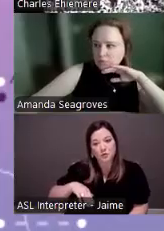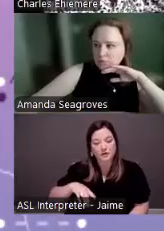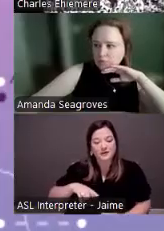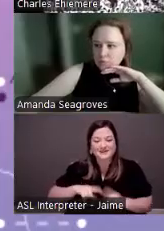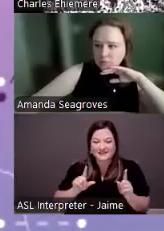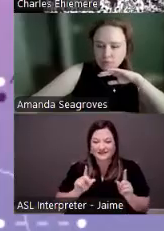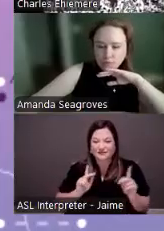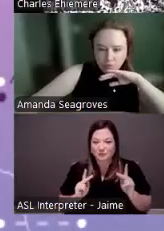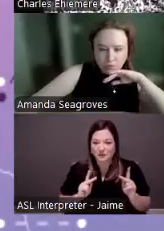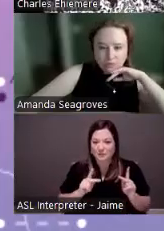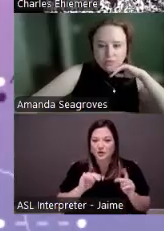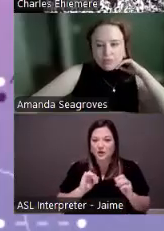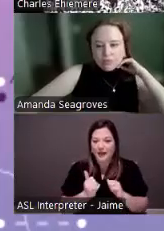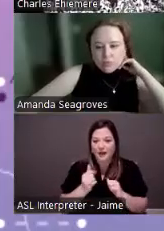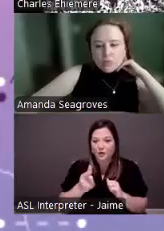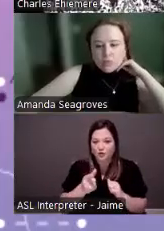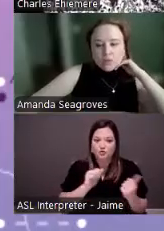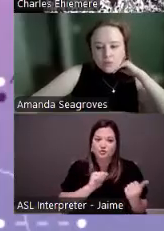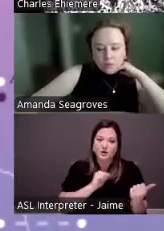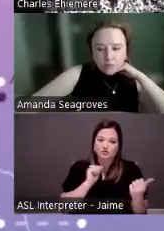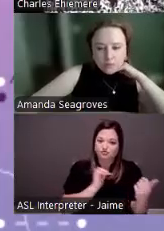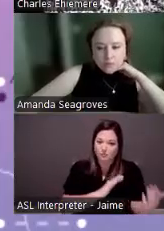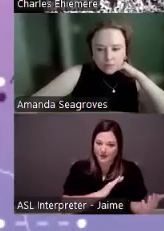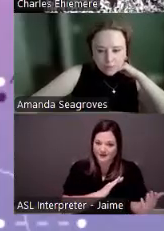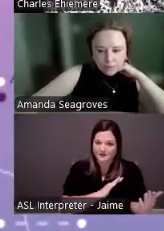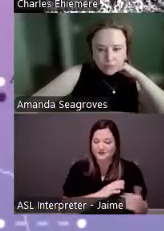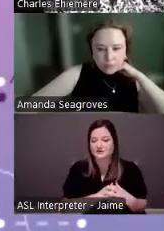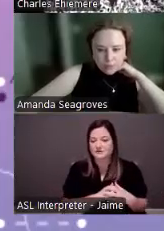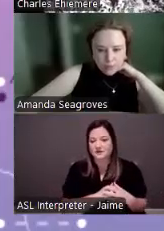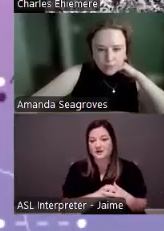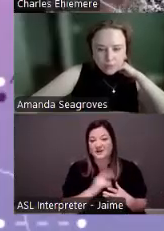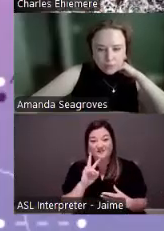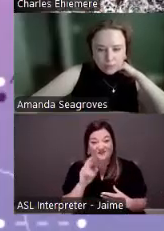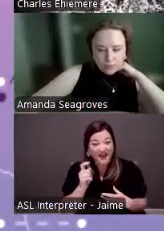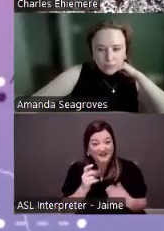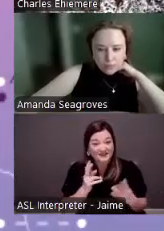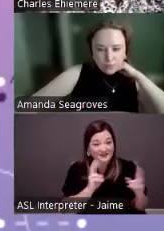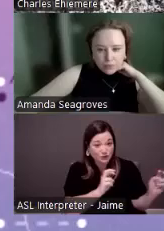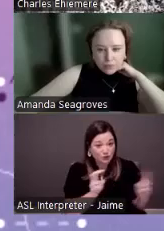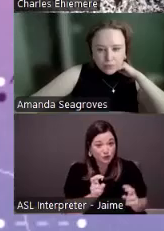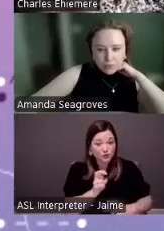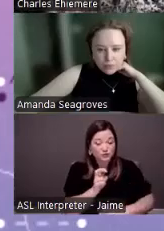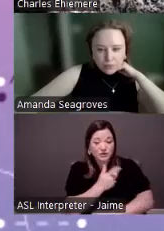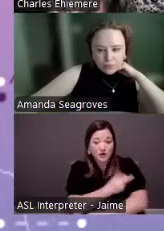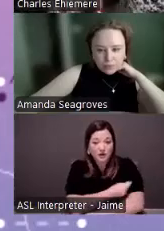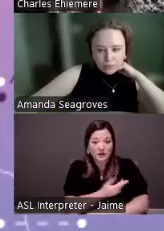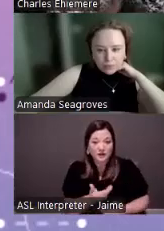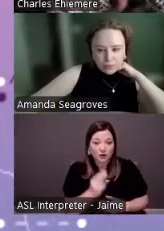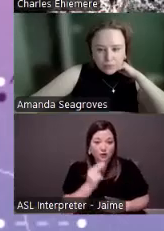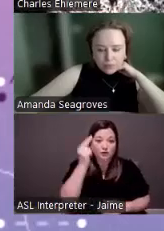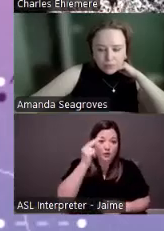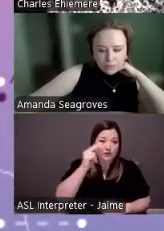so how you would address vaccination issues in northern Nigeria is different from how you address it